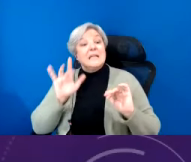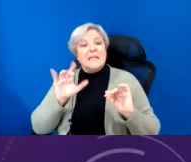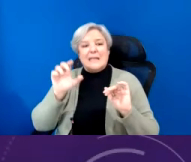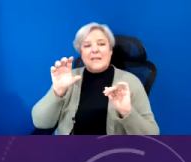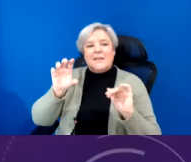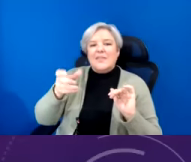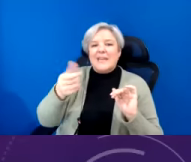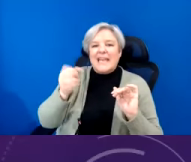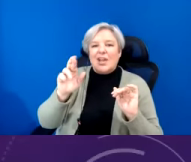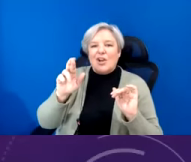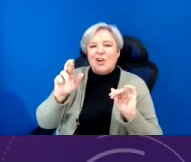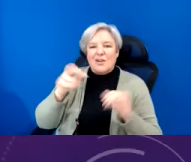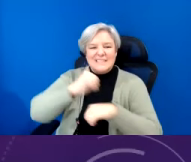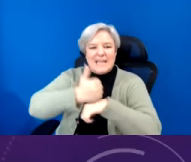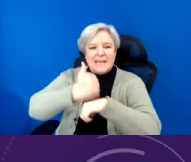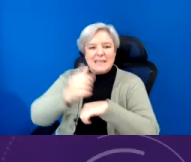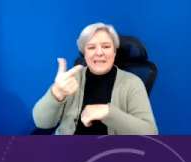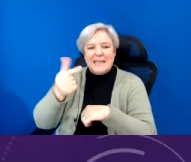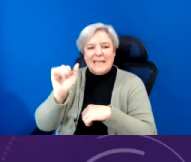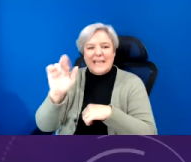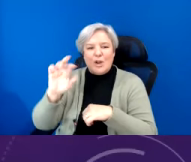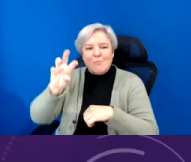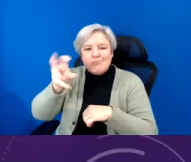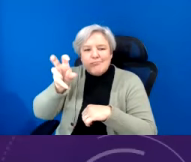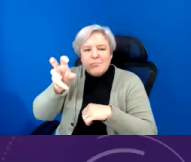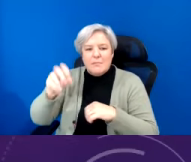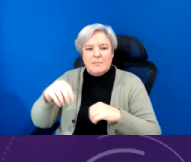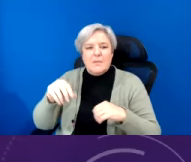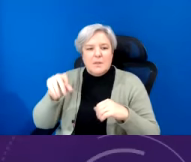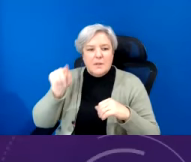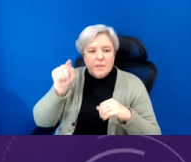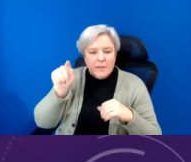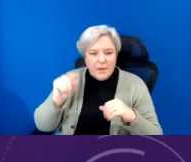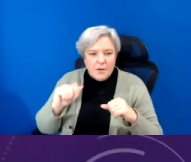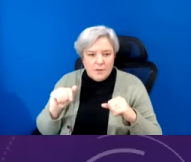which is on the upper right hand corner.